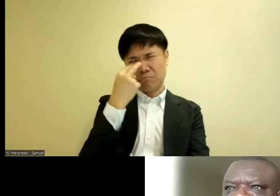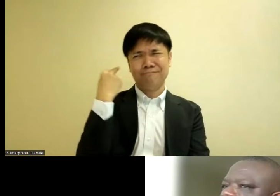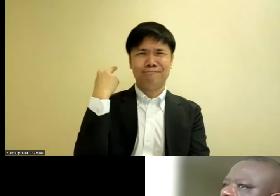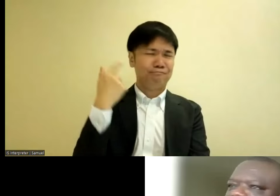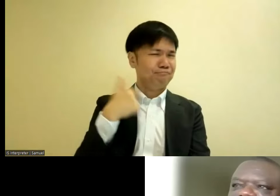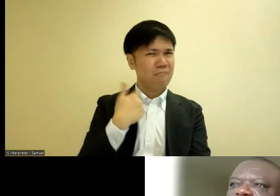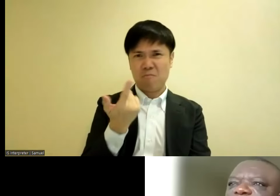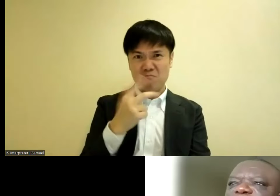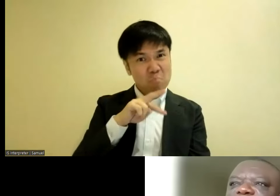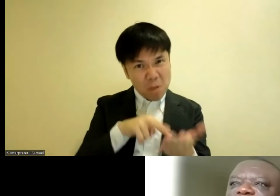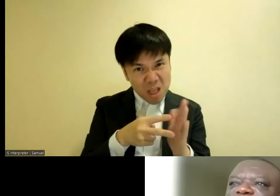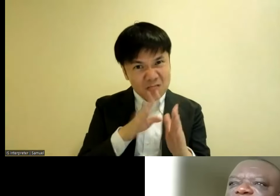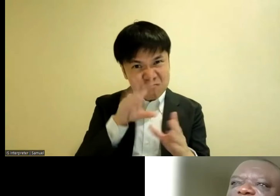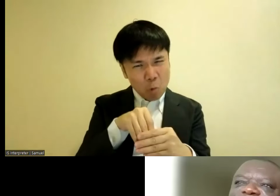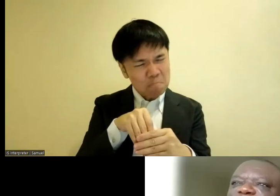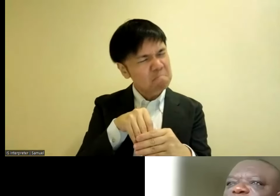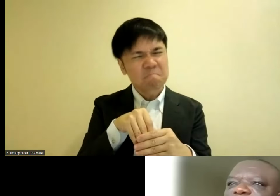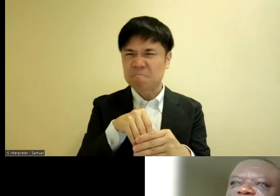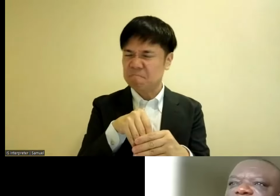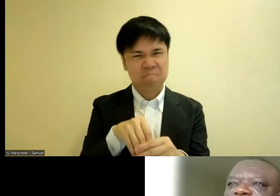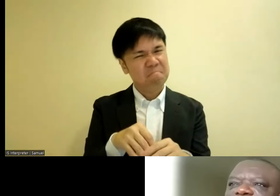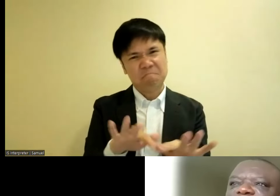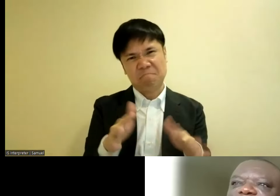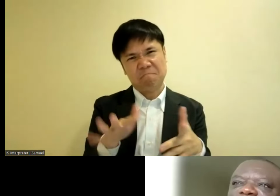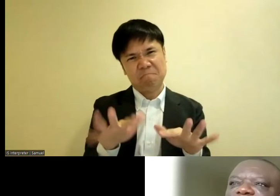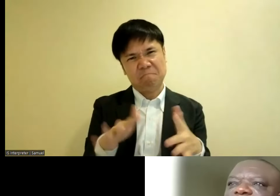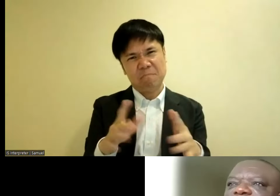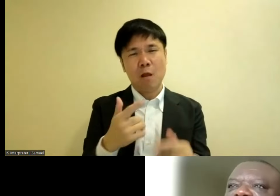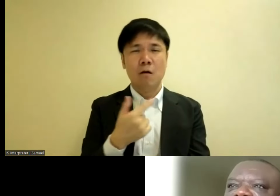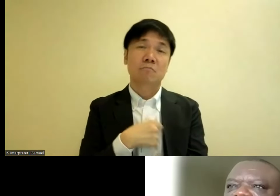anything special. I just found myself there wandering around.